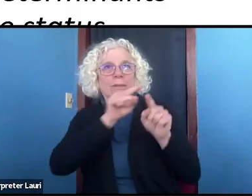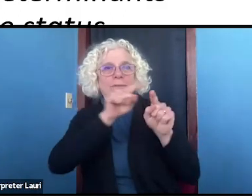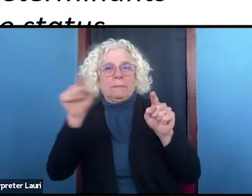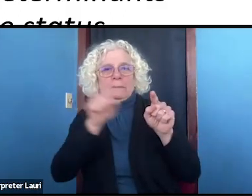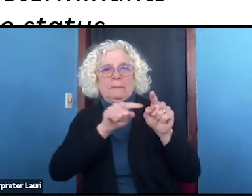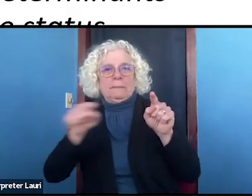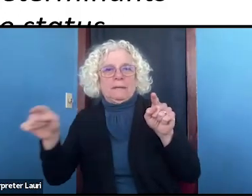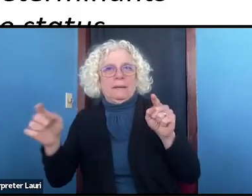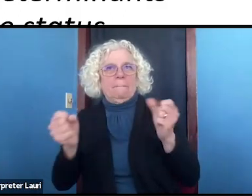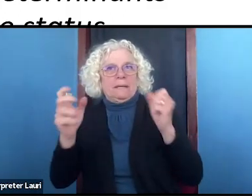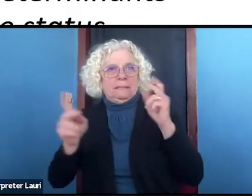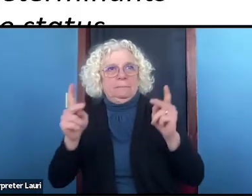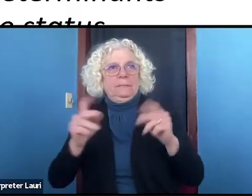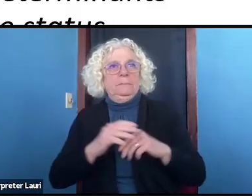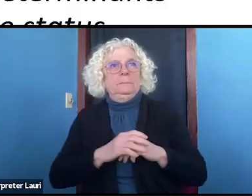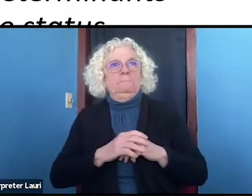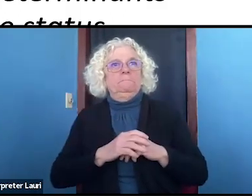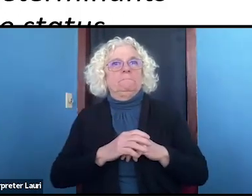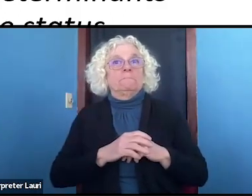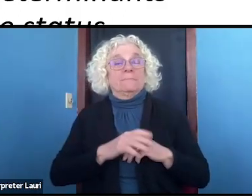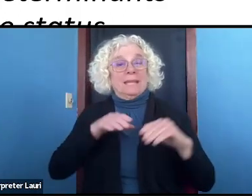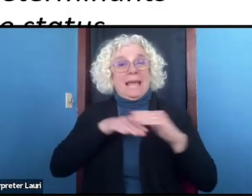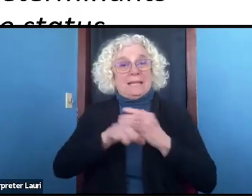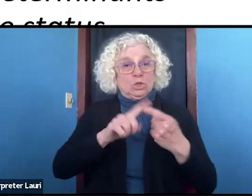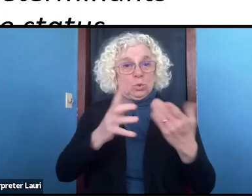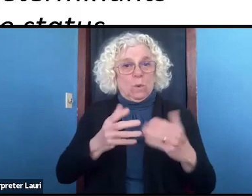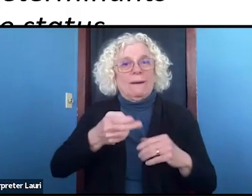of access to high quality,